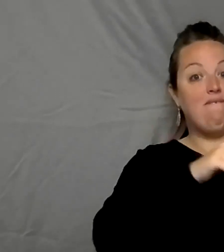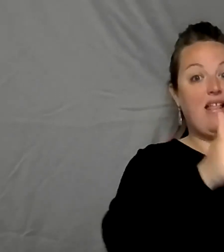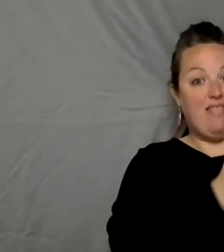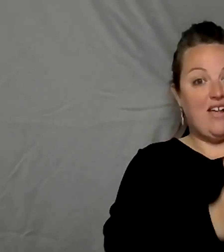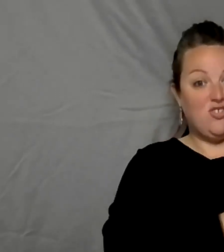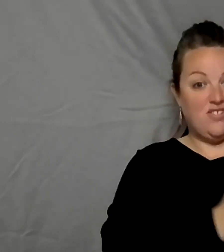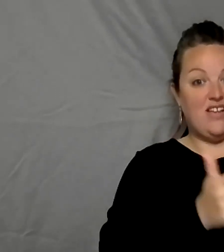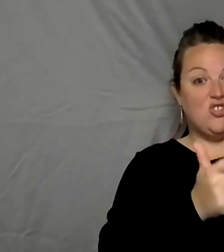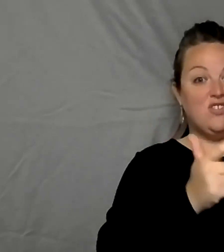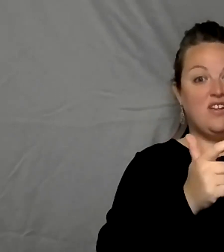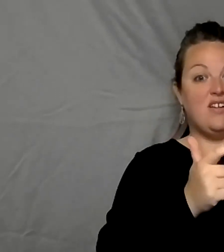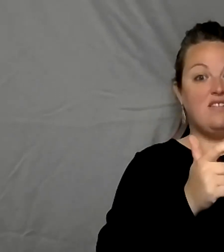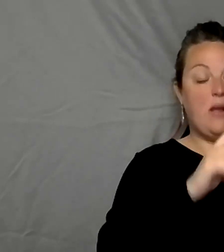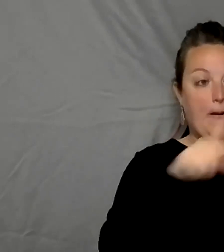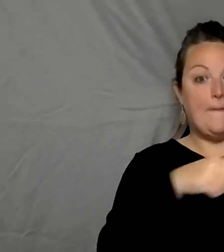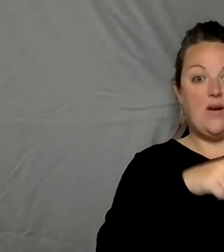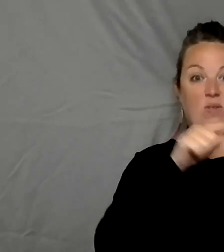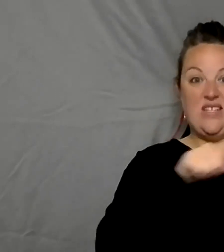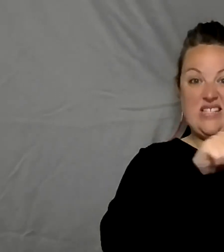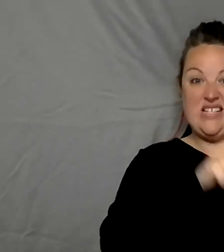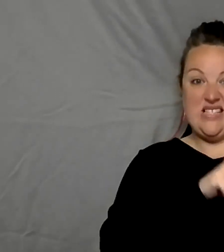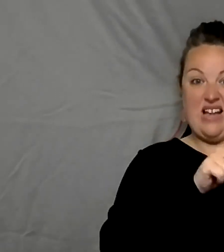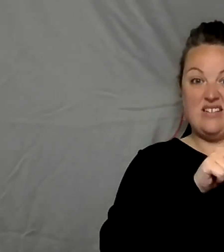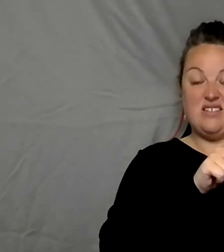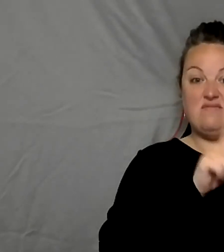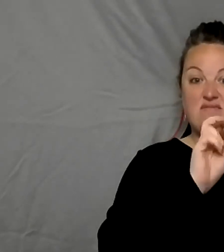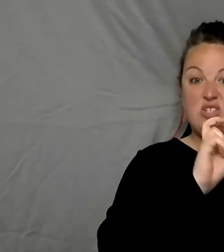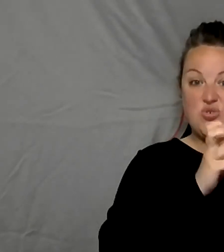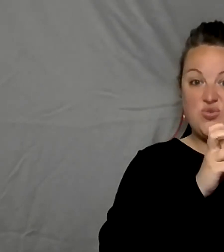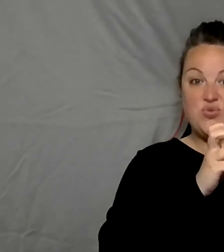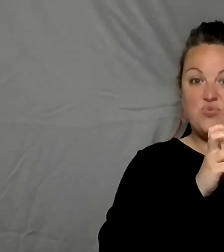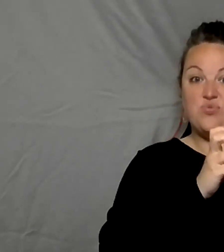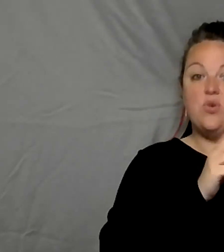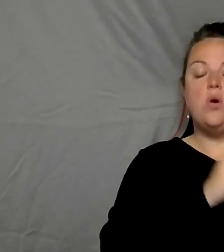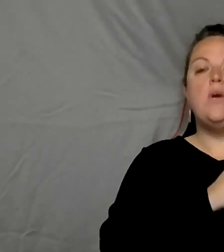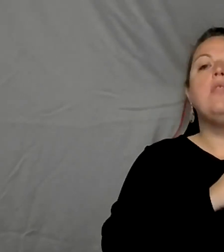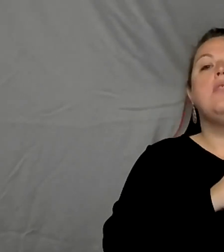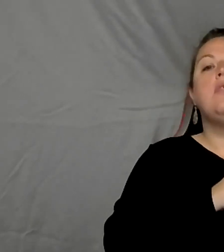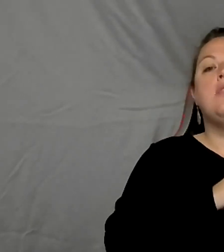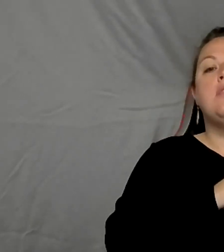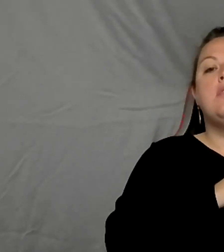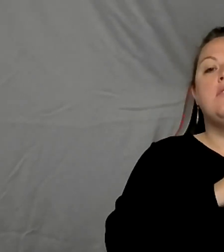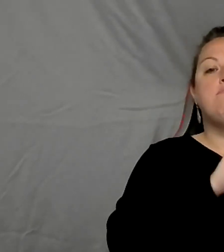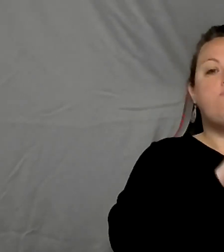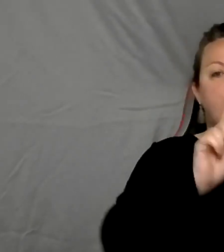in certain restrictions on being able to do that with all sorts of equipment that people